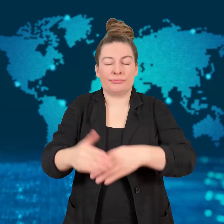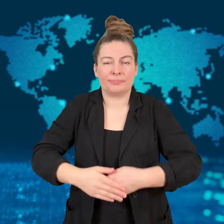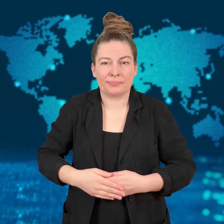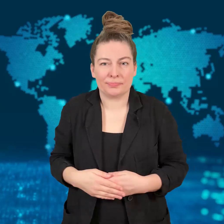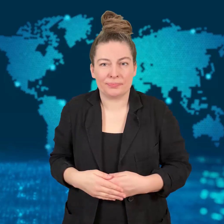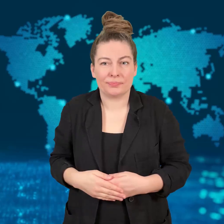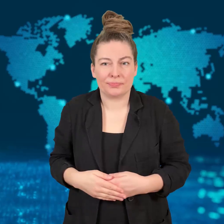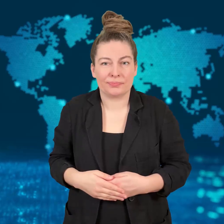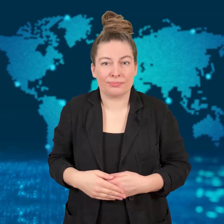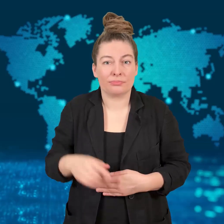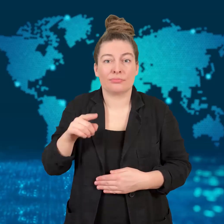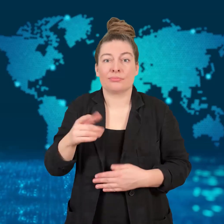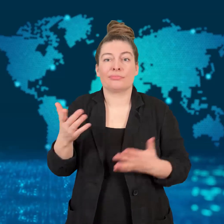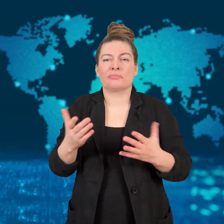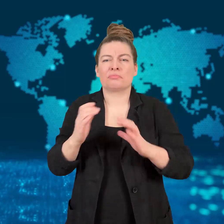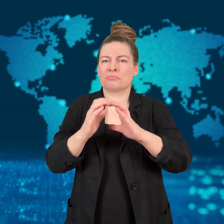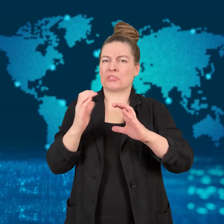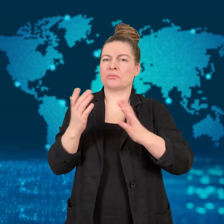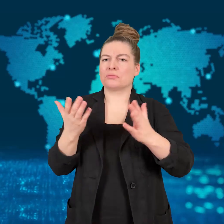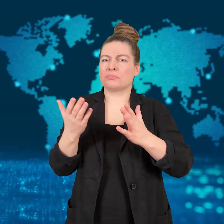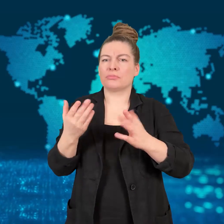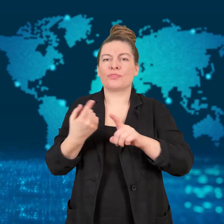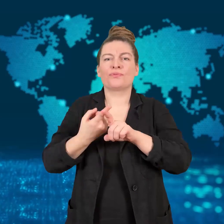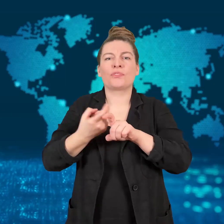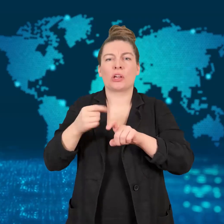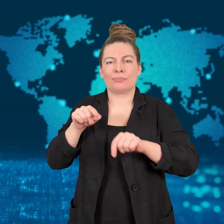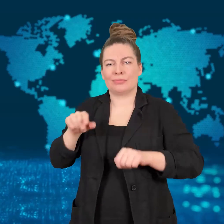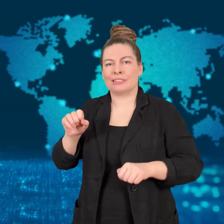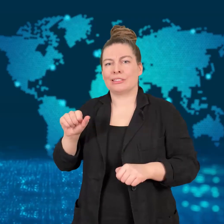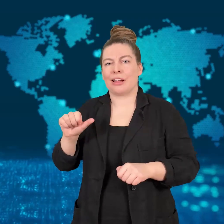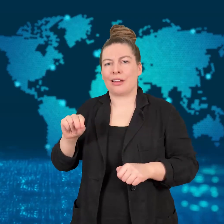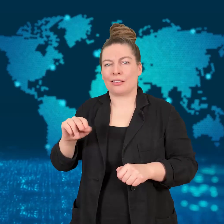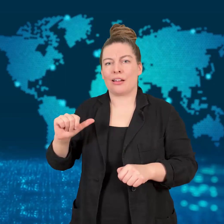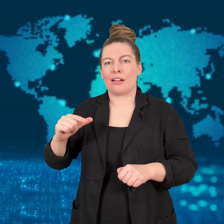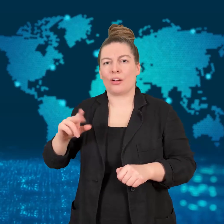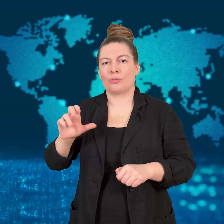safety railing before crashing off the highway bridge.